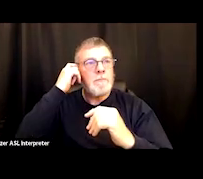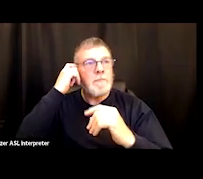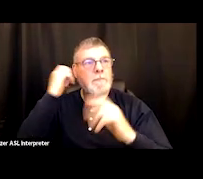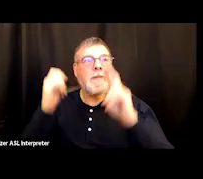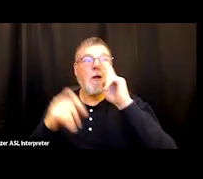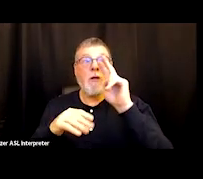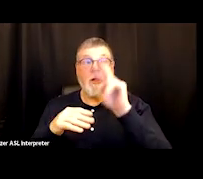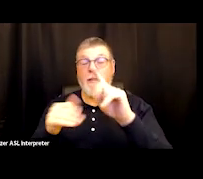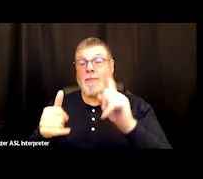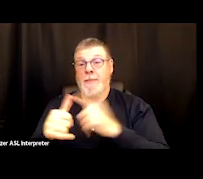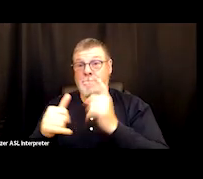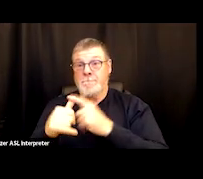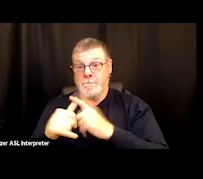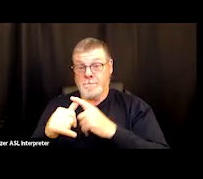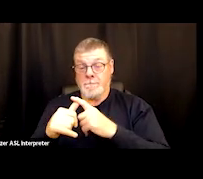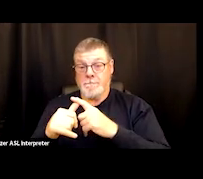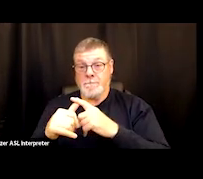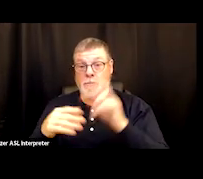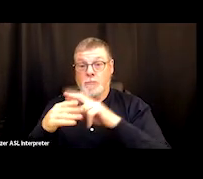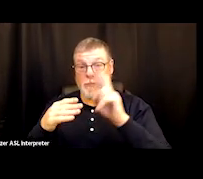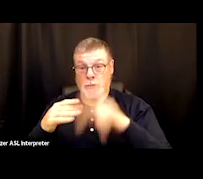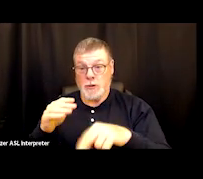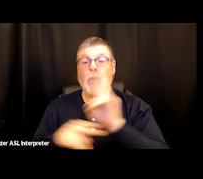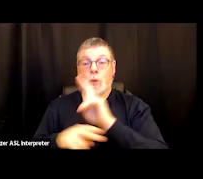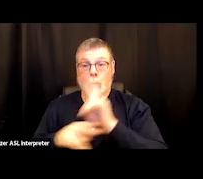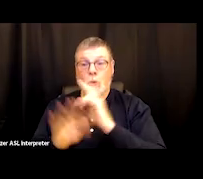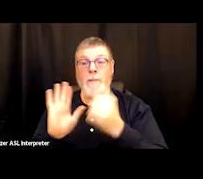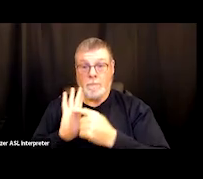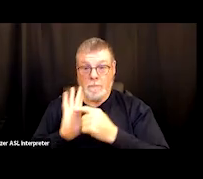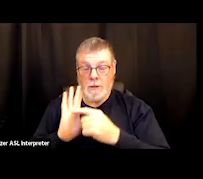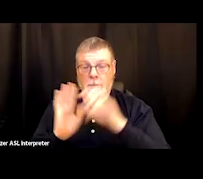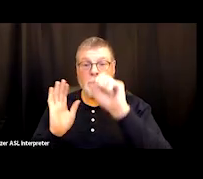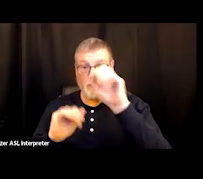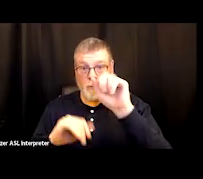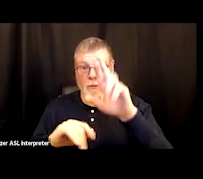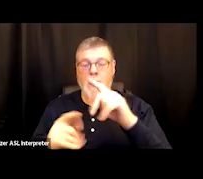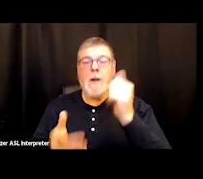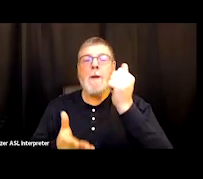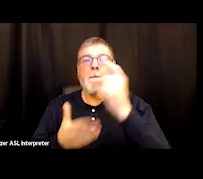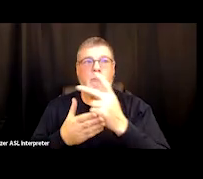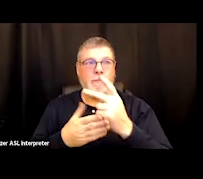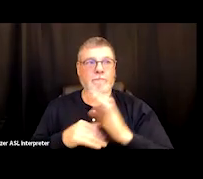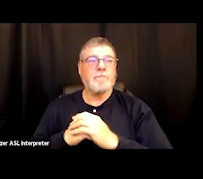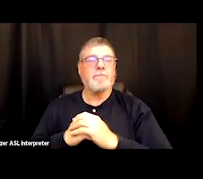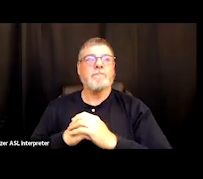for initial applications and appeals using the SOAR model, what we're looking at as approval rates on applications,